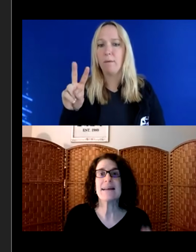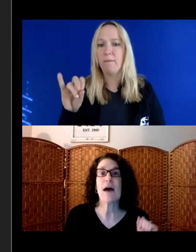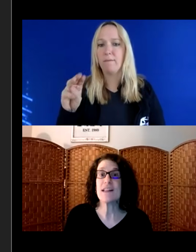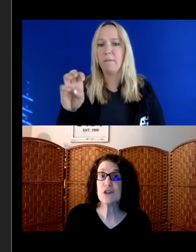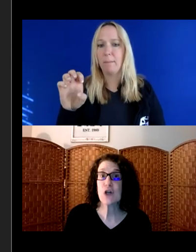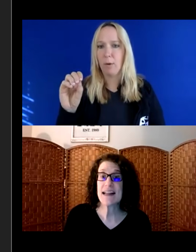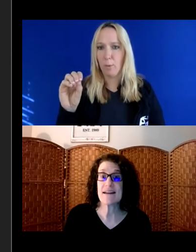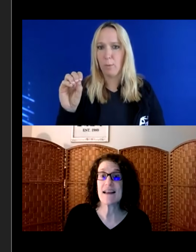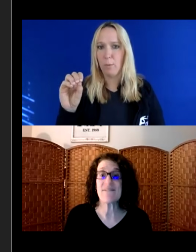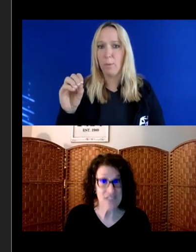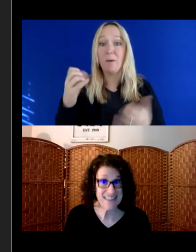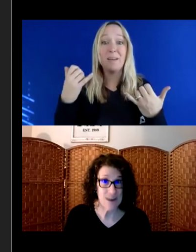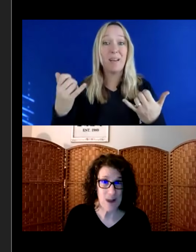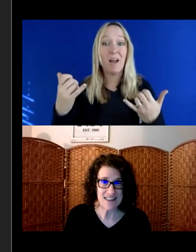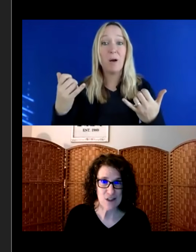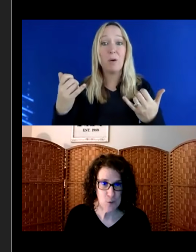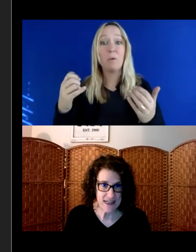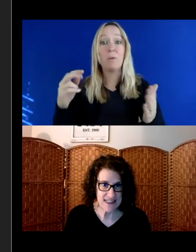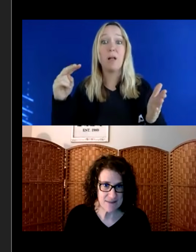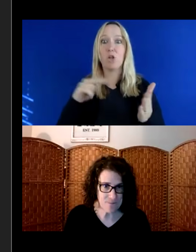Now let's look at a fancy way to do this.